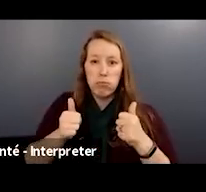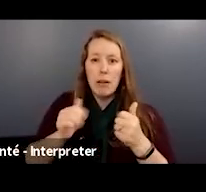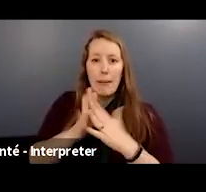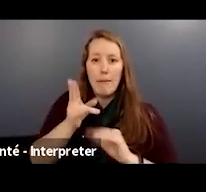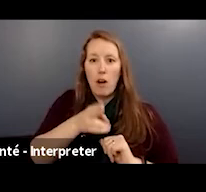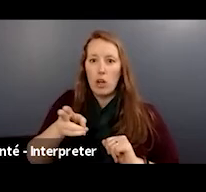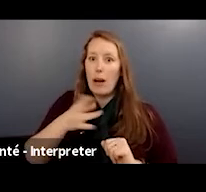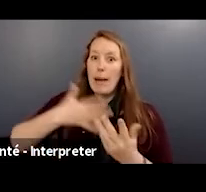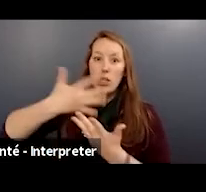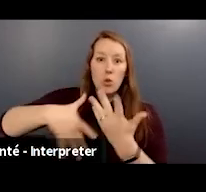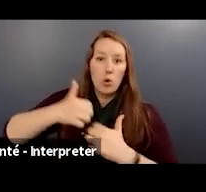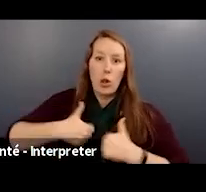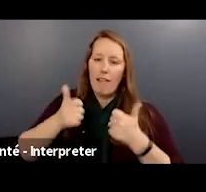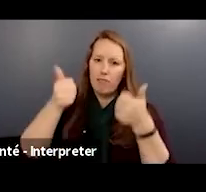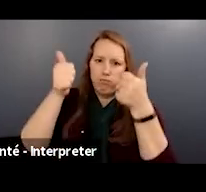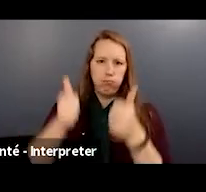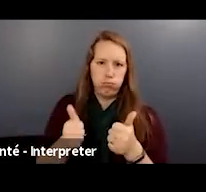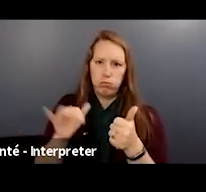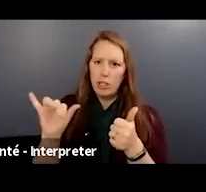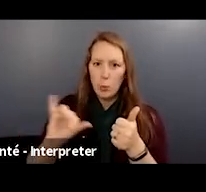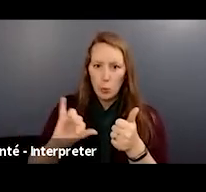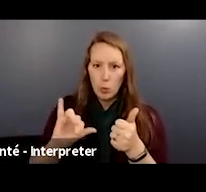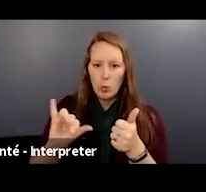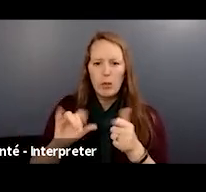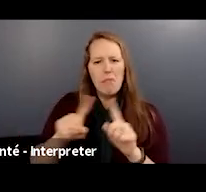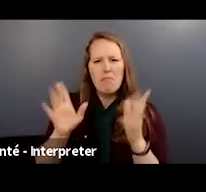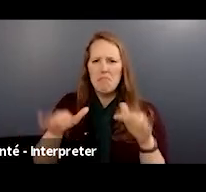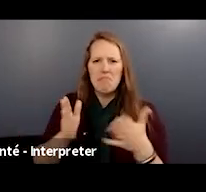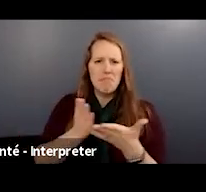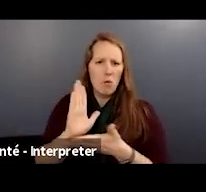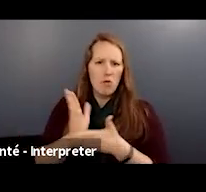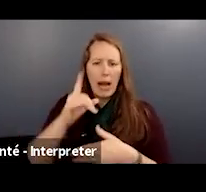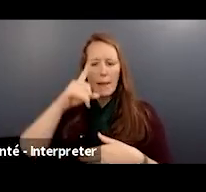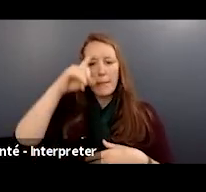But that's okay because one thing people tried to show me, that is,